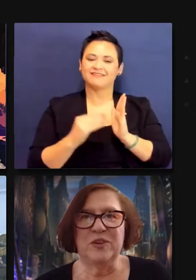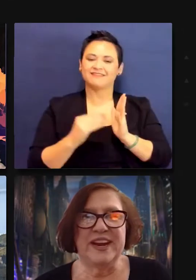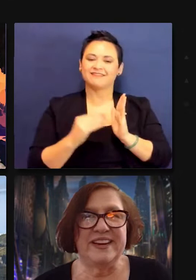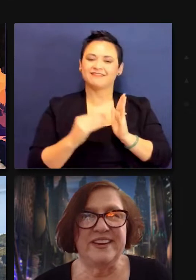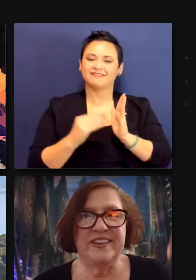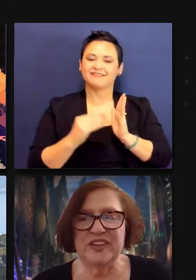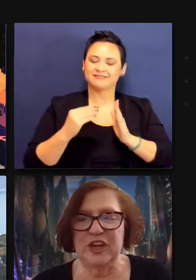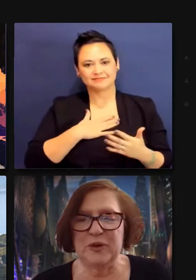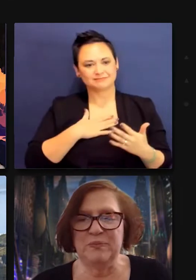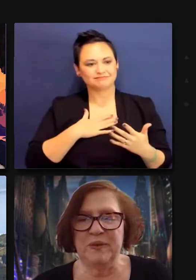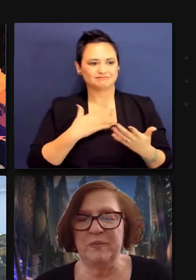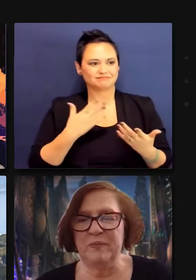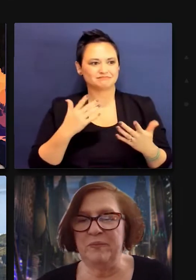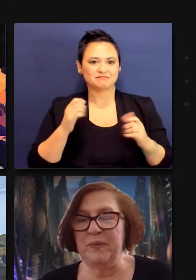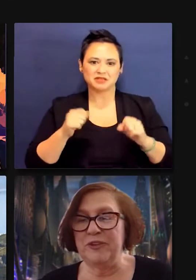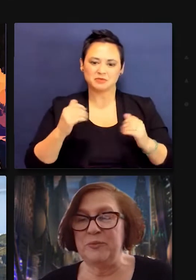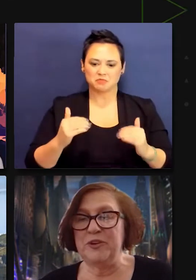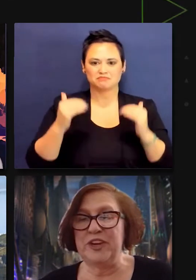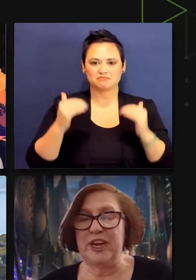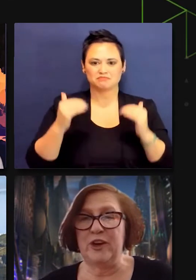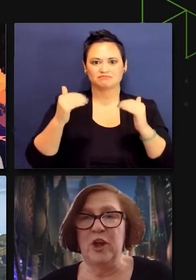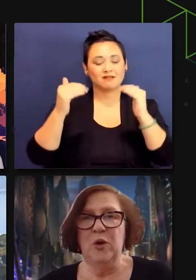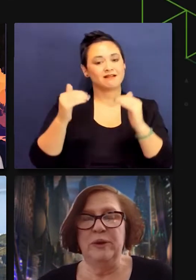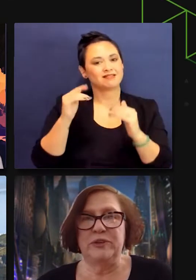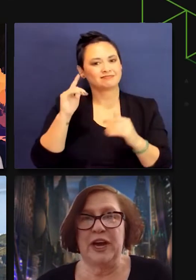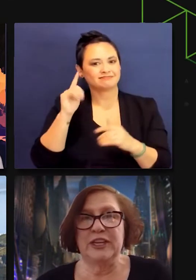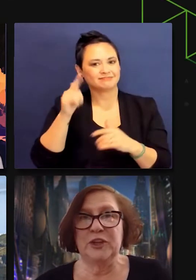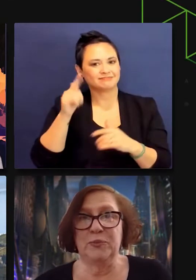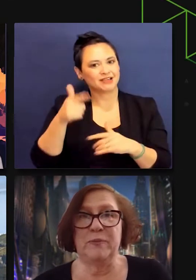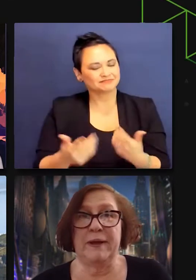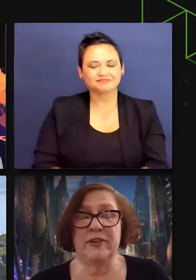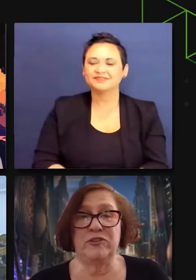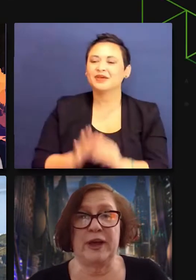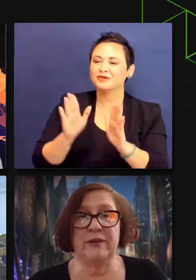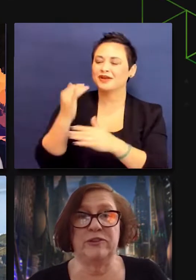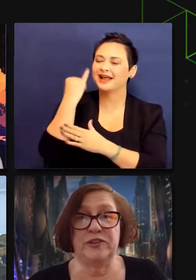Great ideas Kim, much appreciated. We've talked a little bit about the challenges